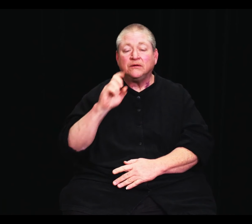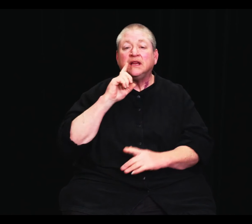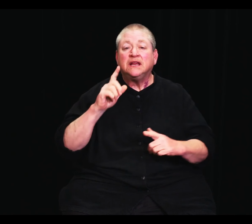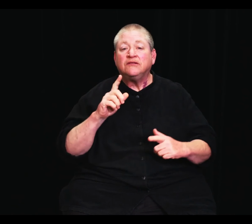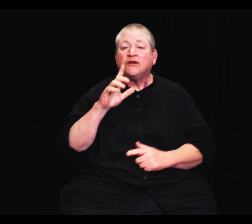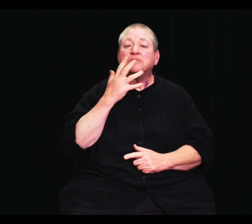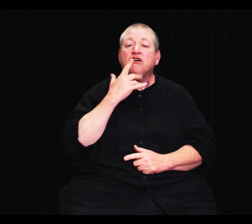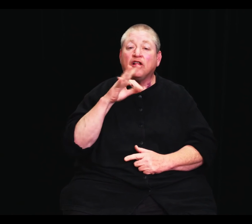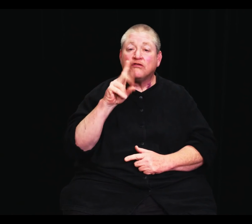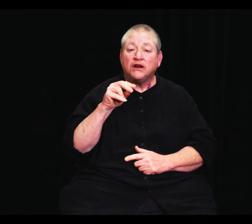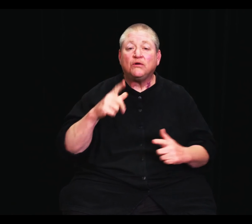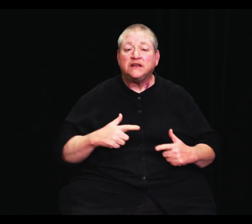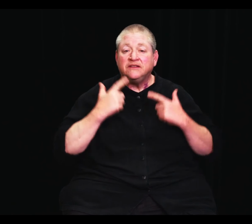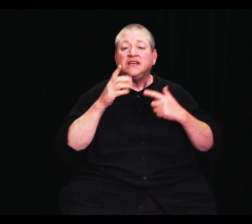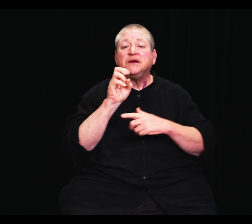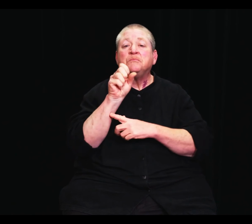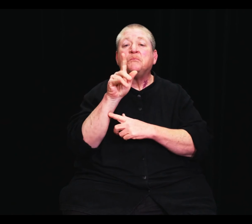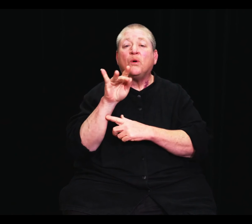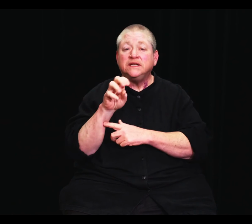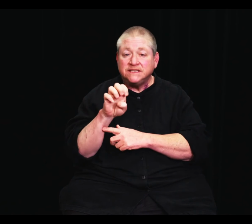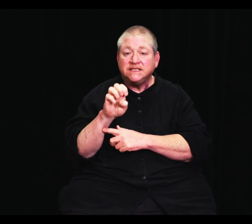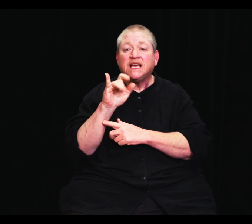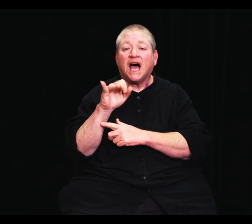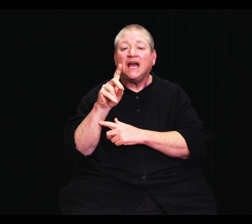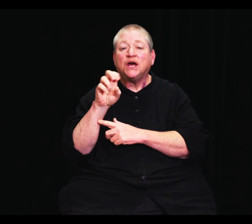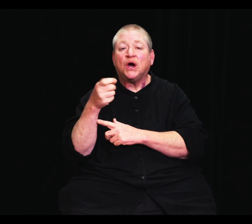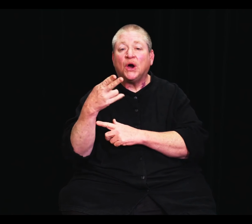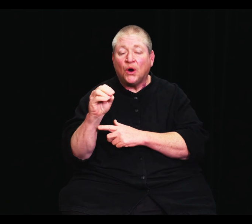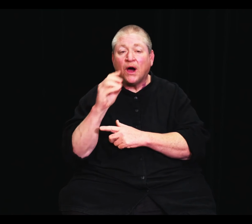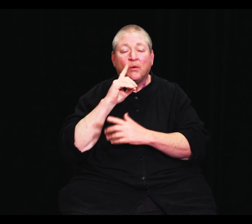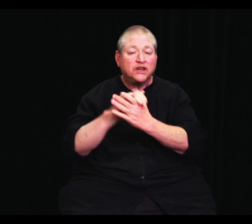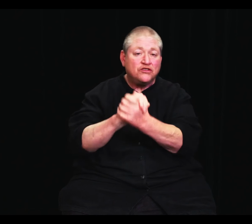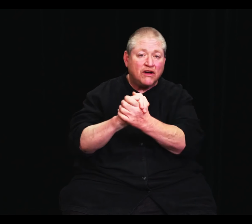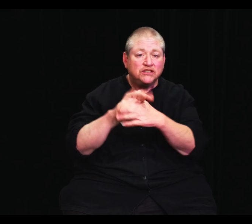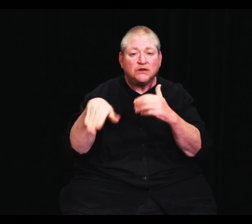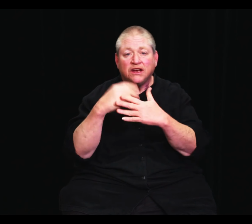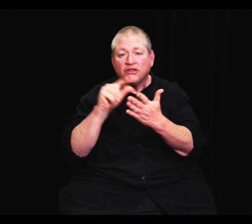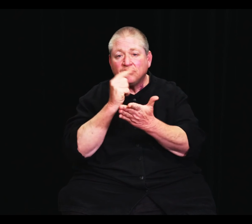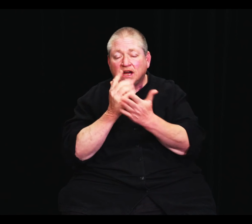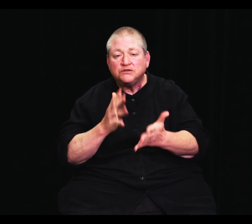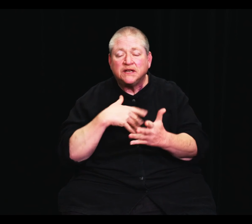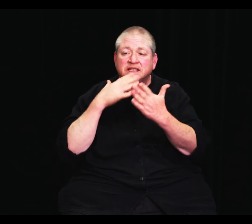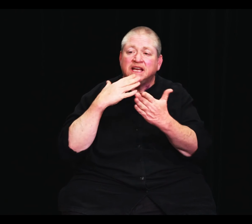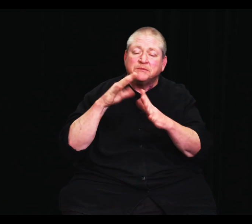and Go Vikes! Hi, I'm John Paul from Eerie, Colorado, living in Boise, Idaho.